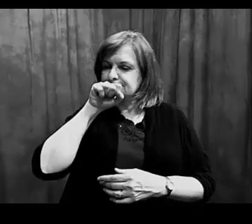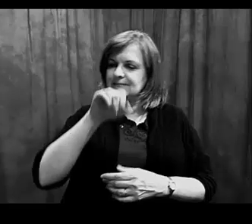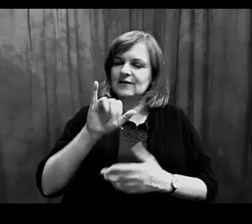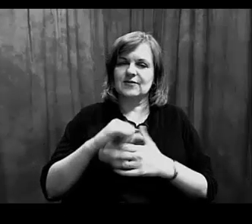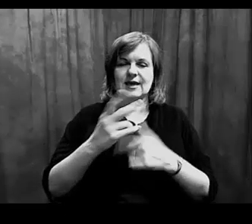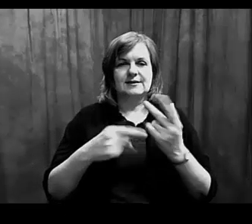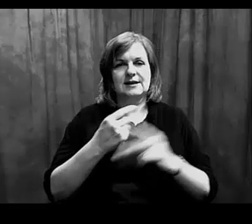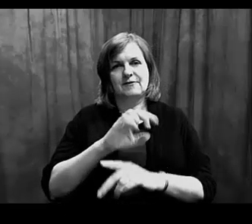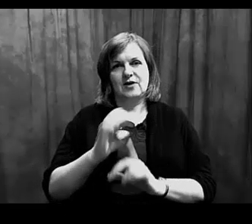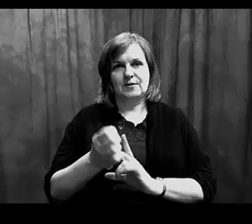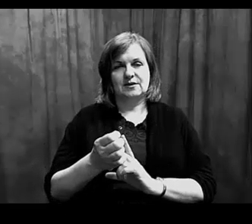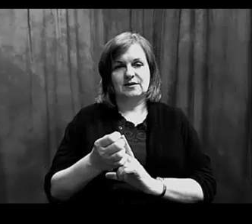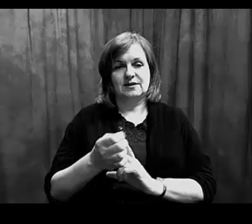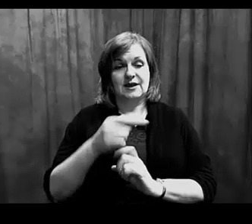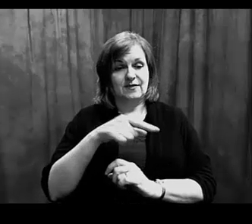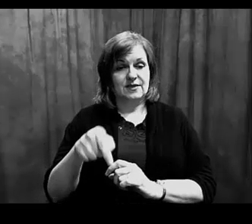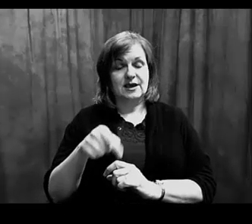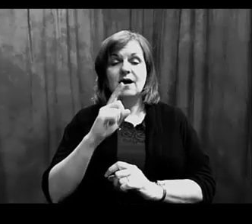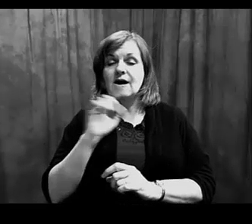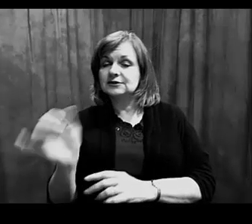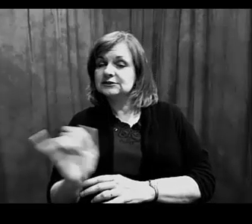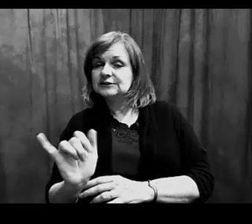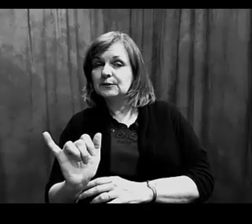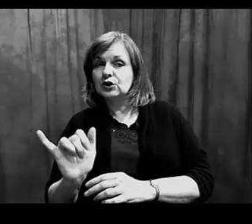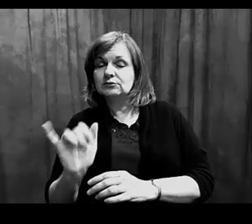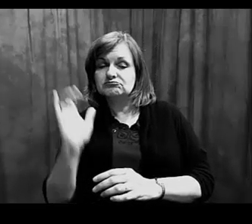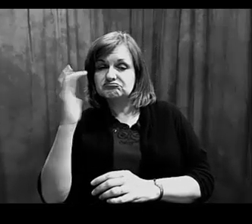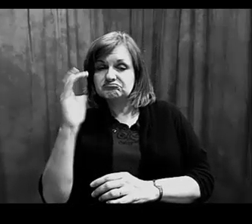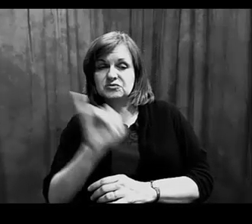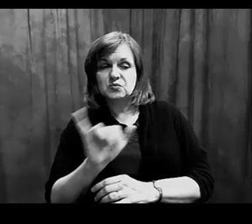so "phile" means to like something